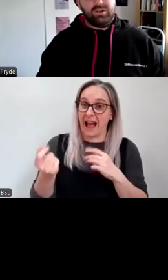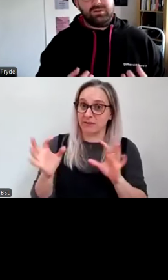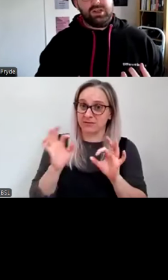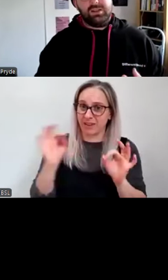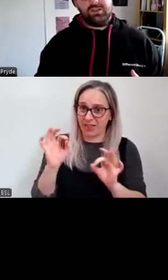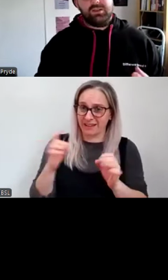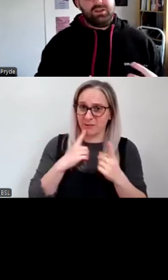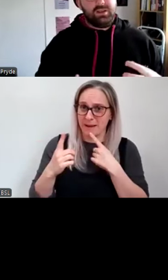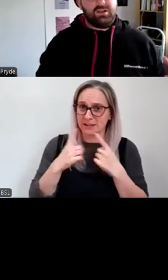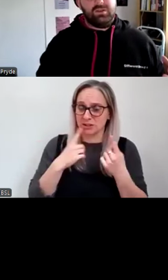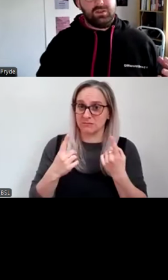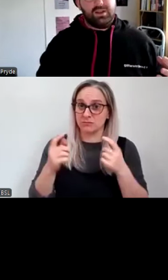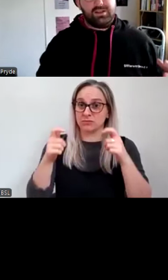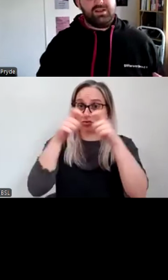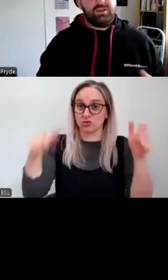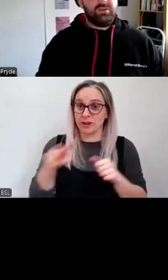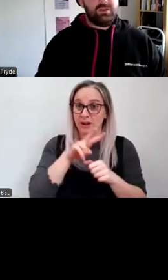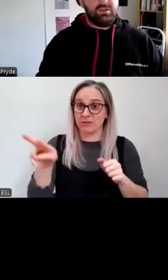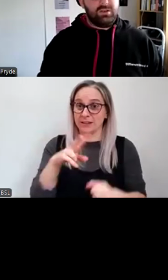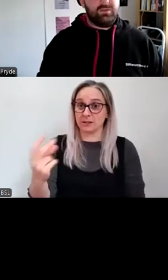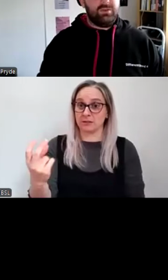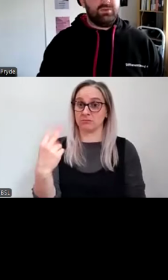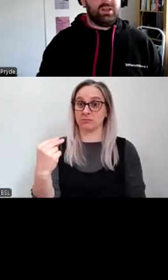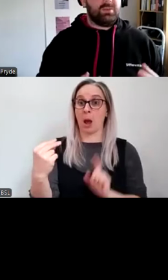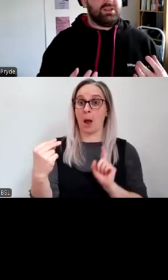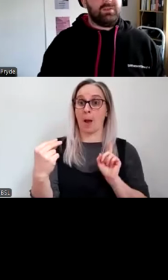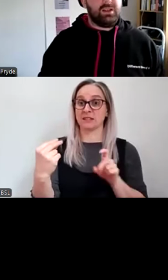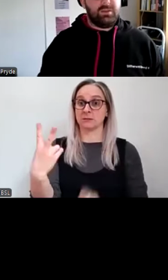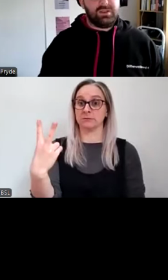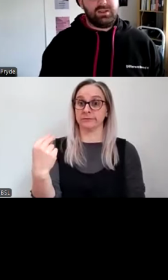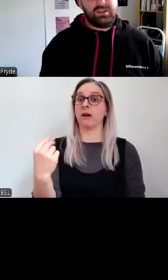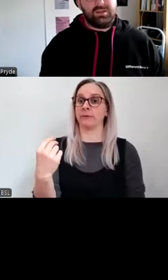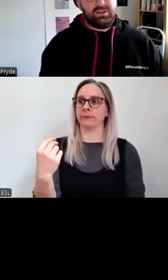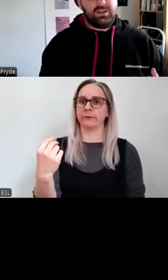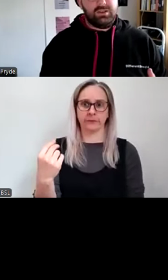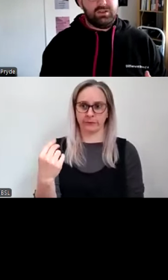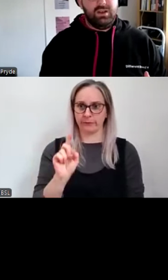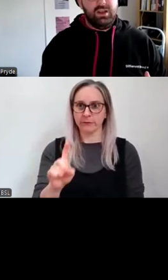or it will try and describe the entire content inside of it, which is not useful. That's why it's flagged up as an accessibility issue.